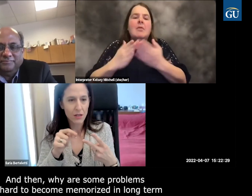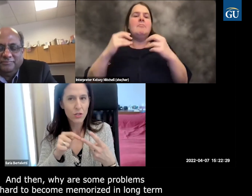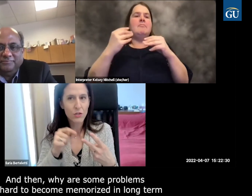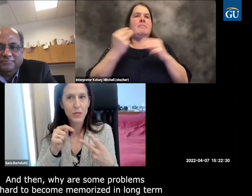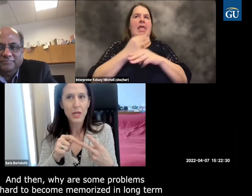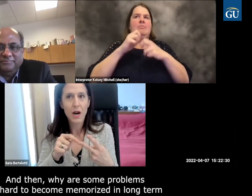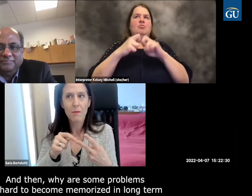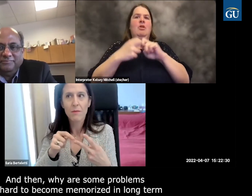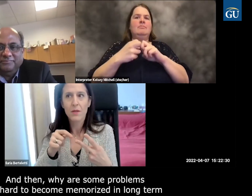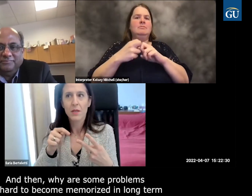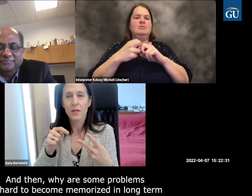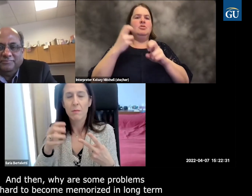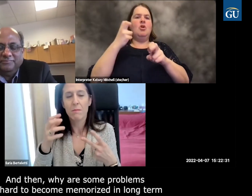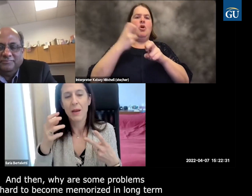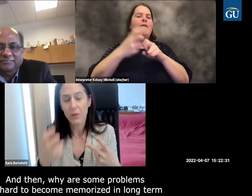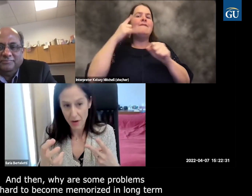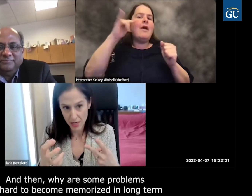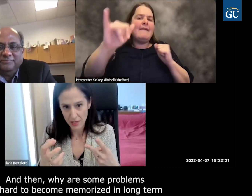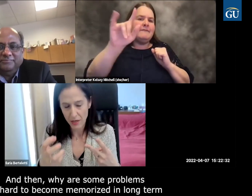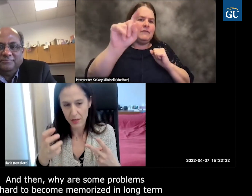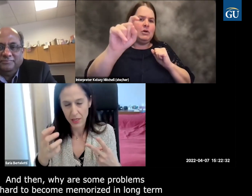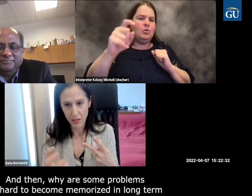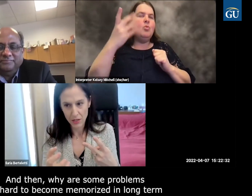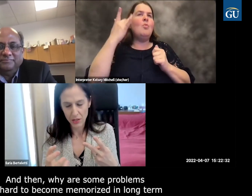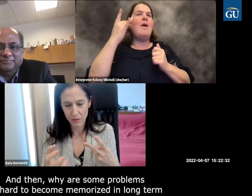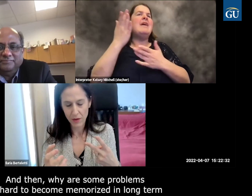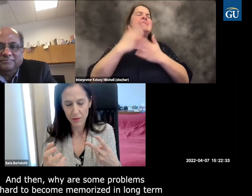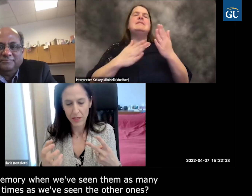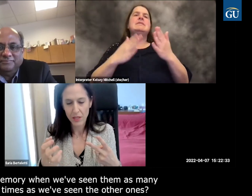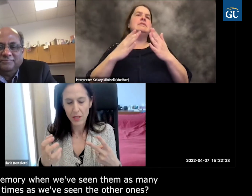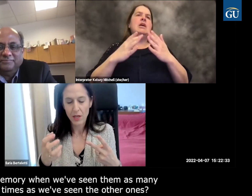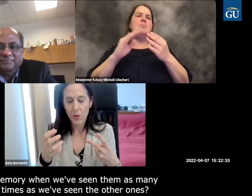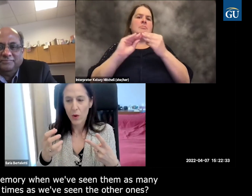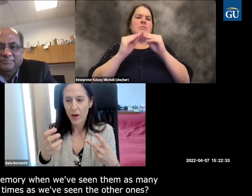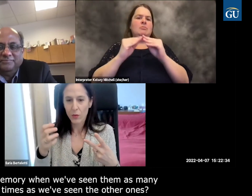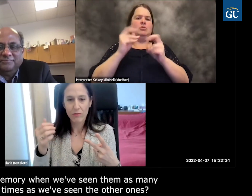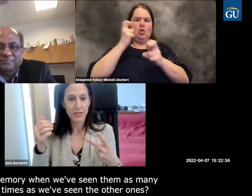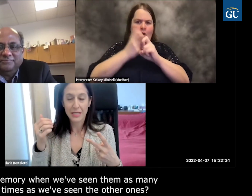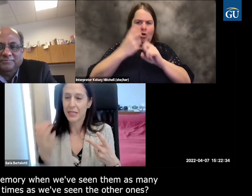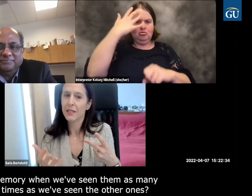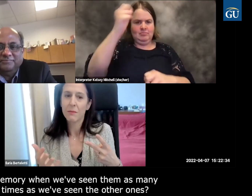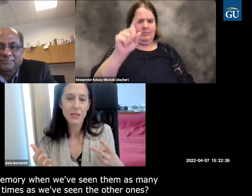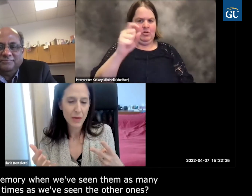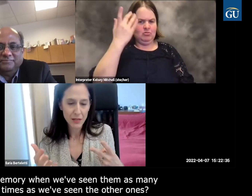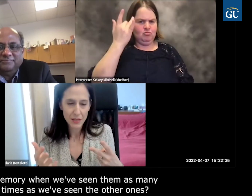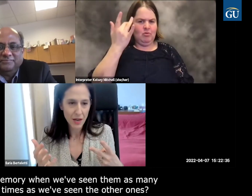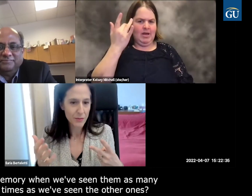to become memorized in long-term memory